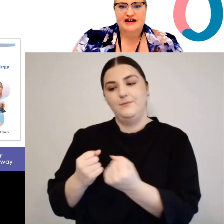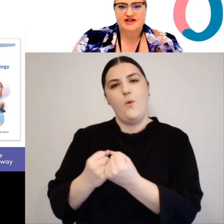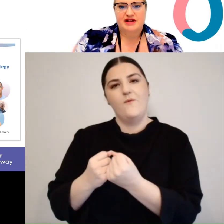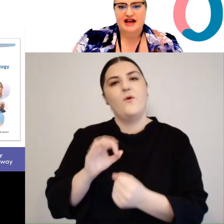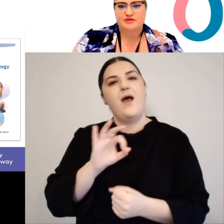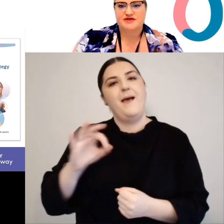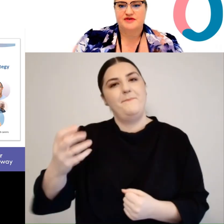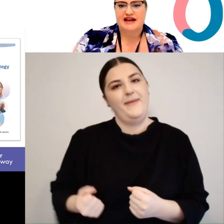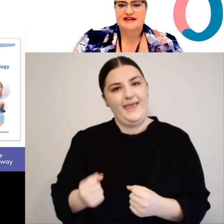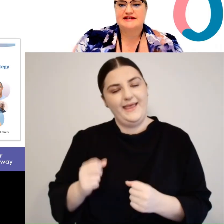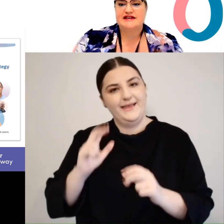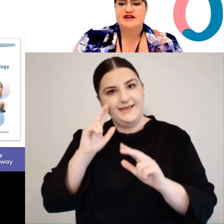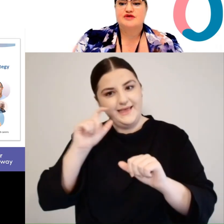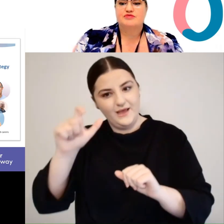Since the Action Plan was released,